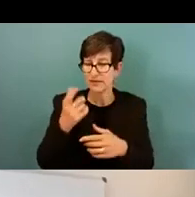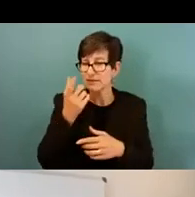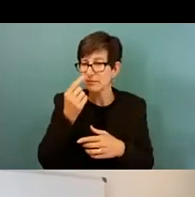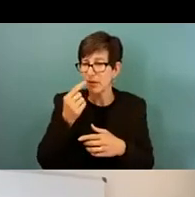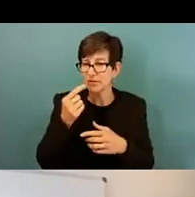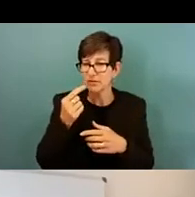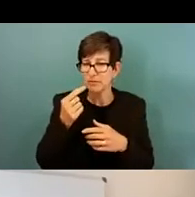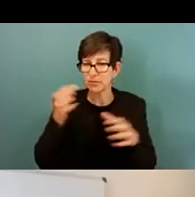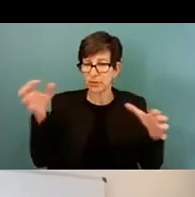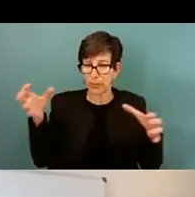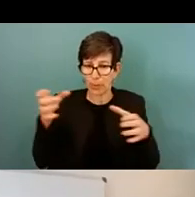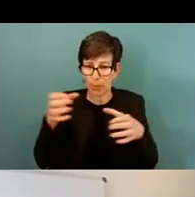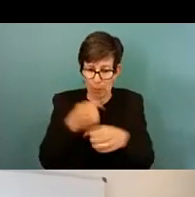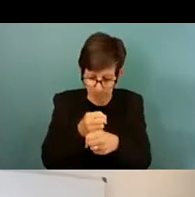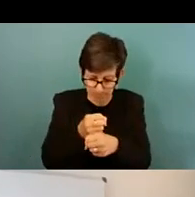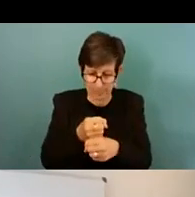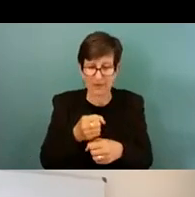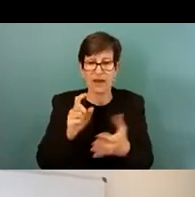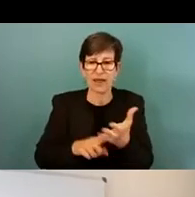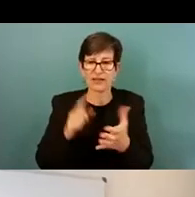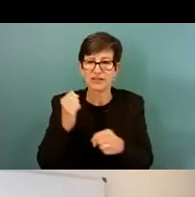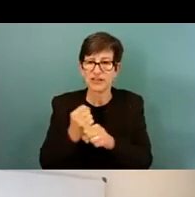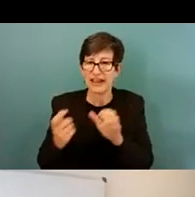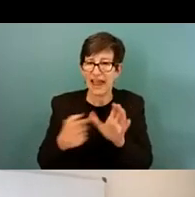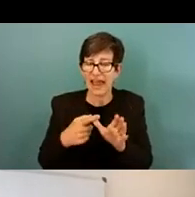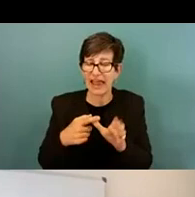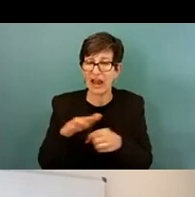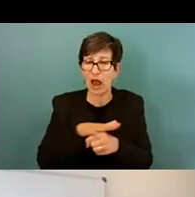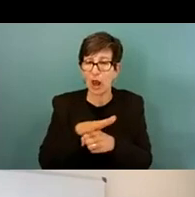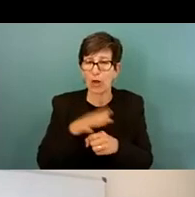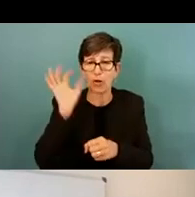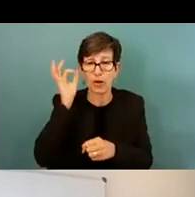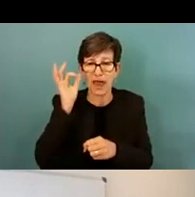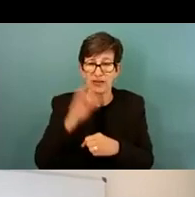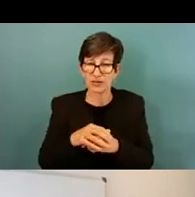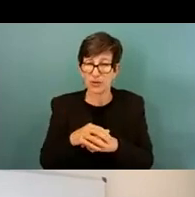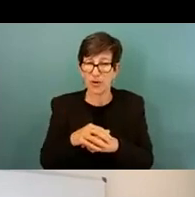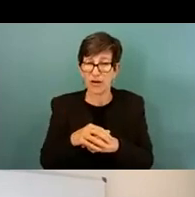area? That was a question from Jonathan. I'm about to say, comparisons might be at right down to that glare in your level.